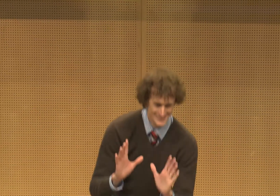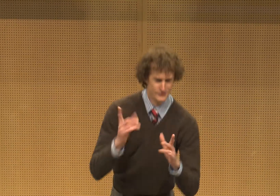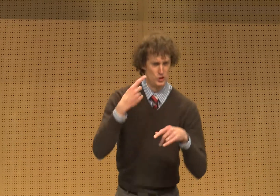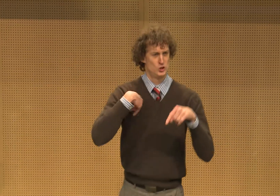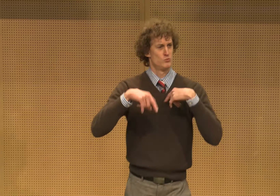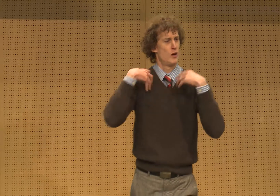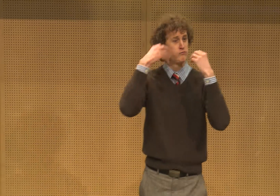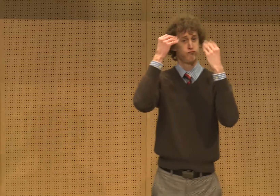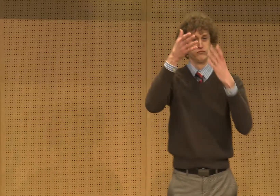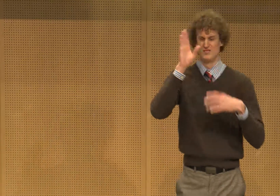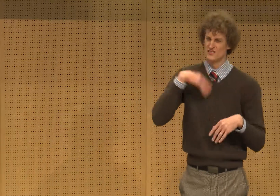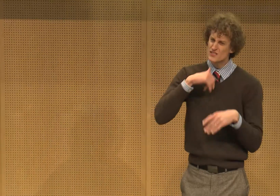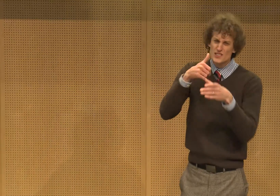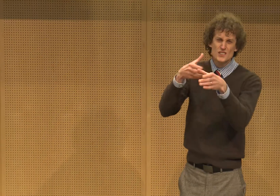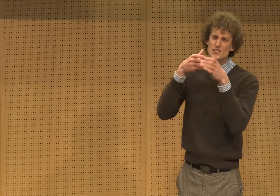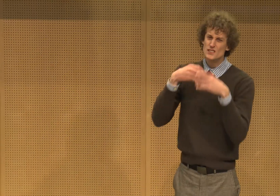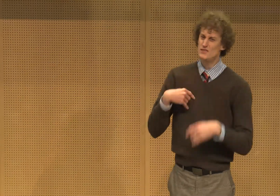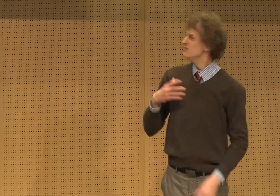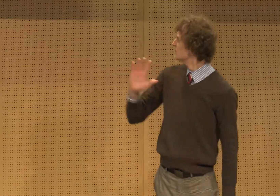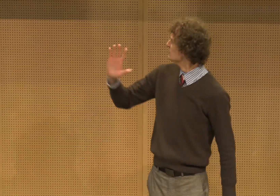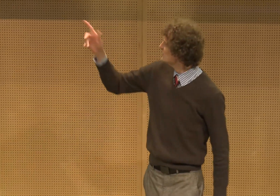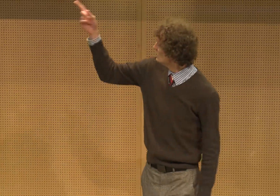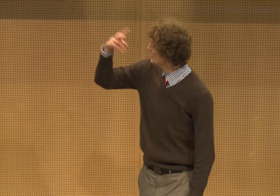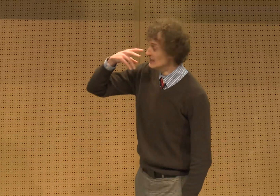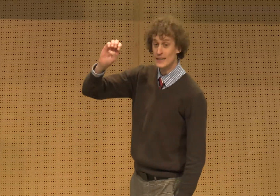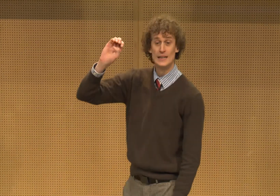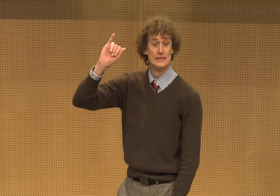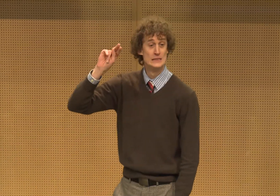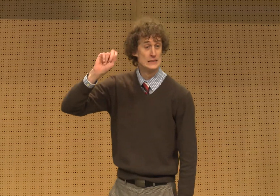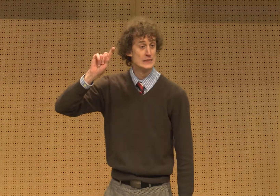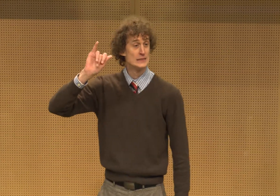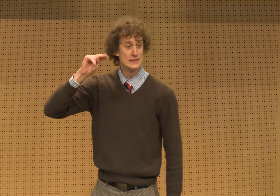Before I get into that, let me tell you, you know, I don't know it all.